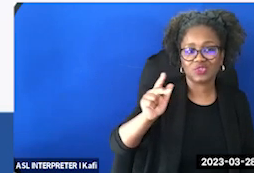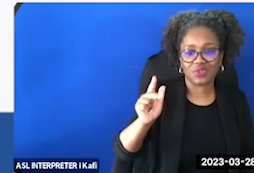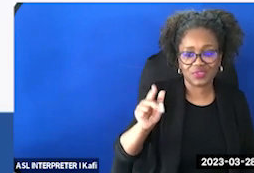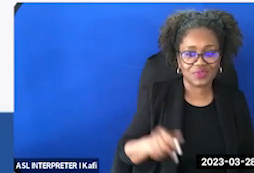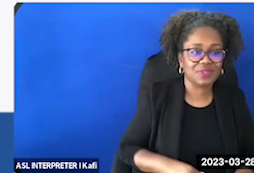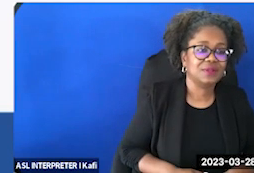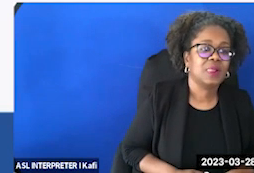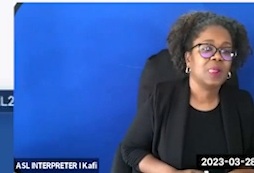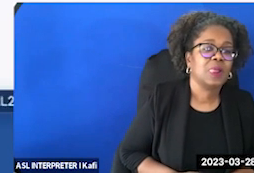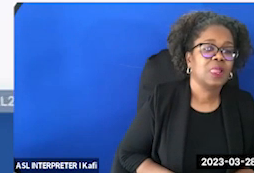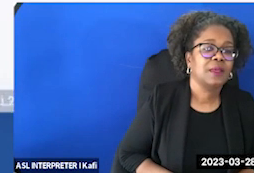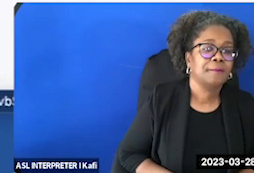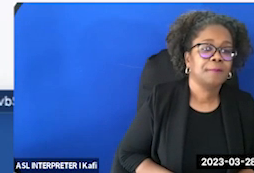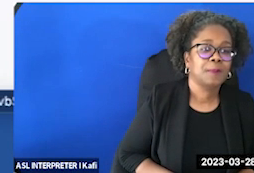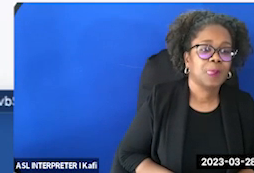Debbie Stine, Science & Technology Policy Academy: Okay, so that you know that's only a couple of months